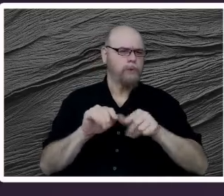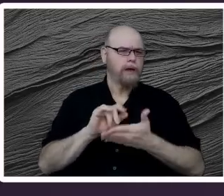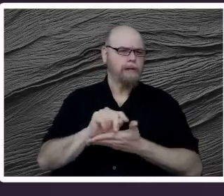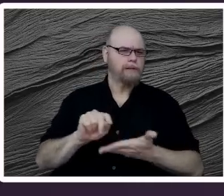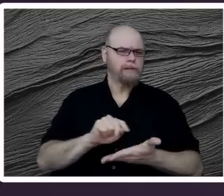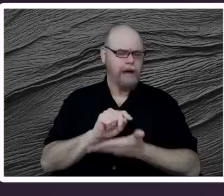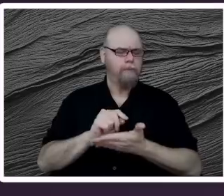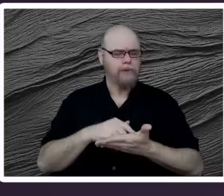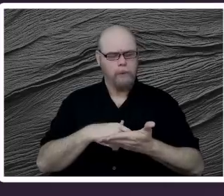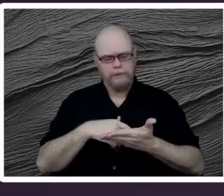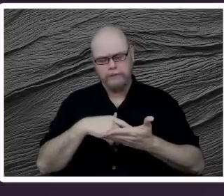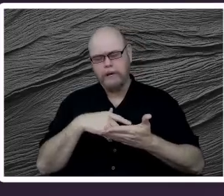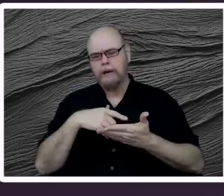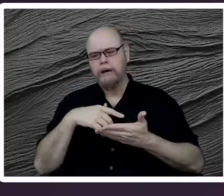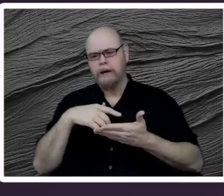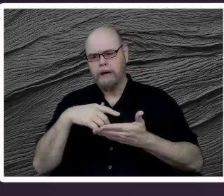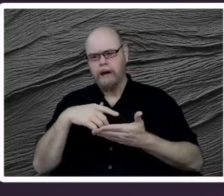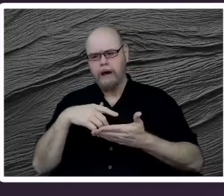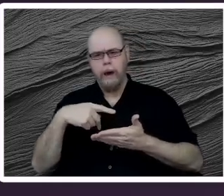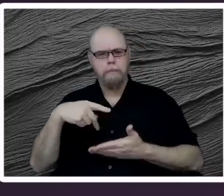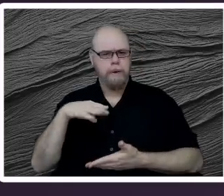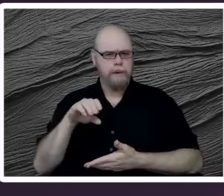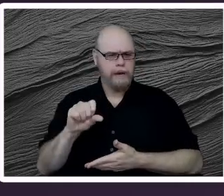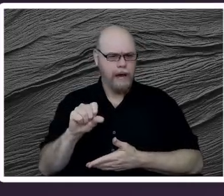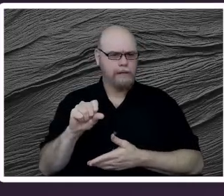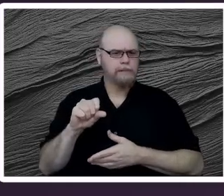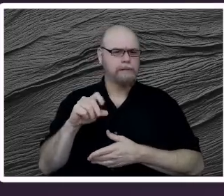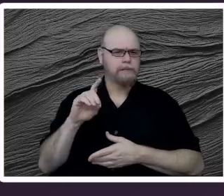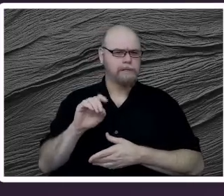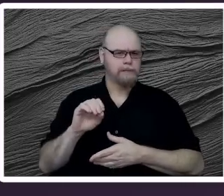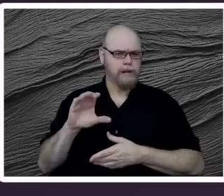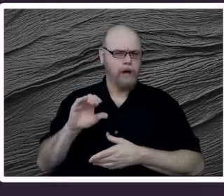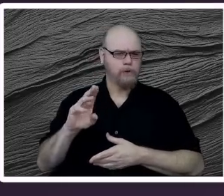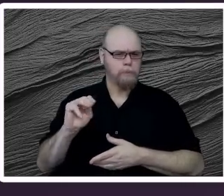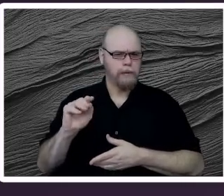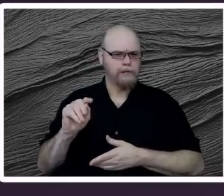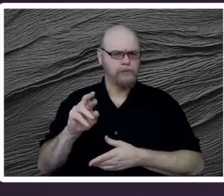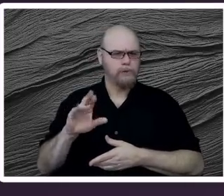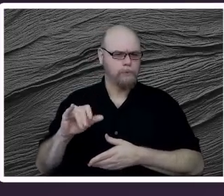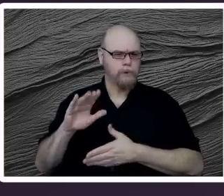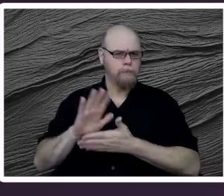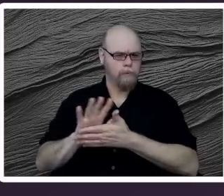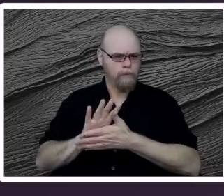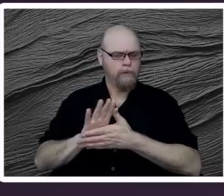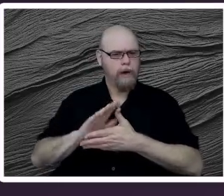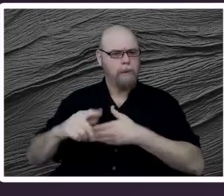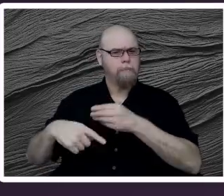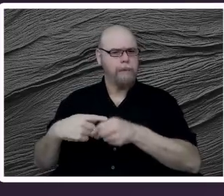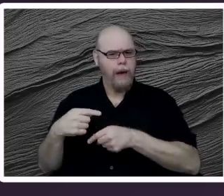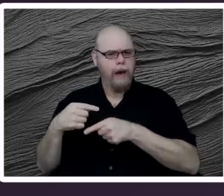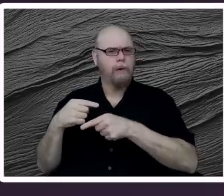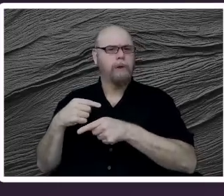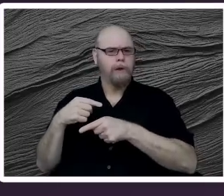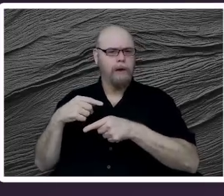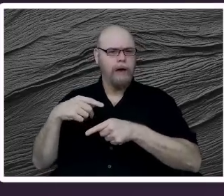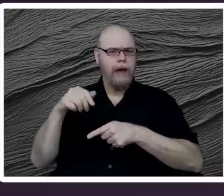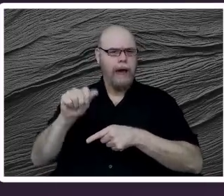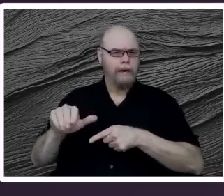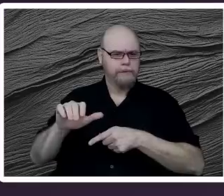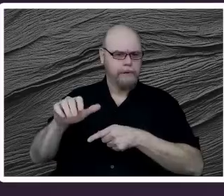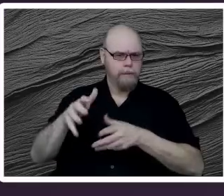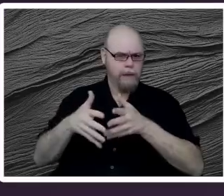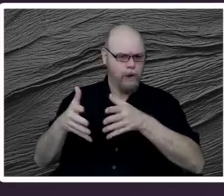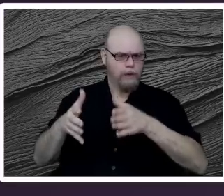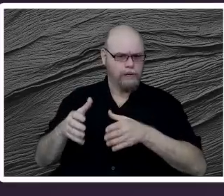with the posters, the documentary, and my own additional research, I definitely know that I